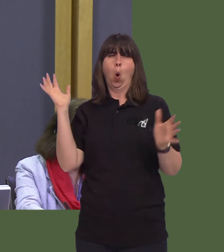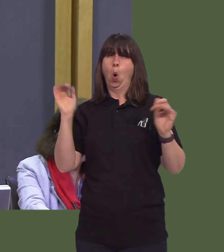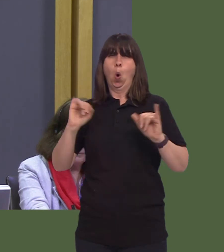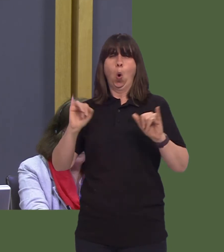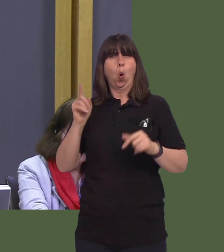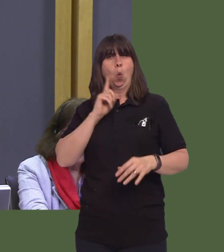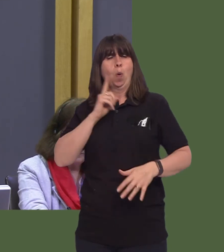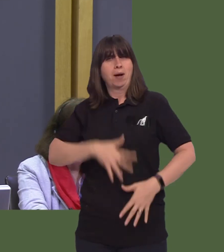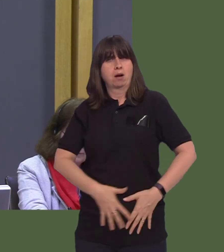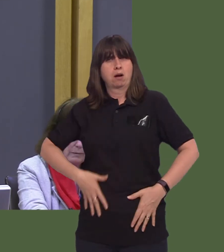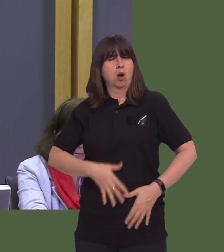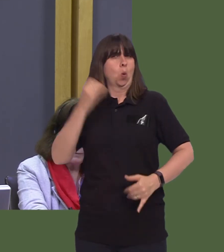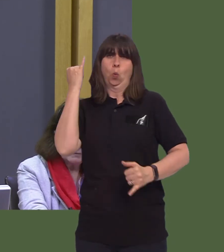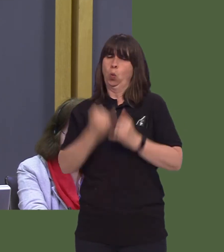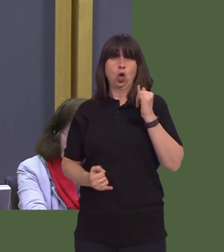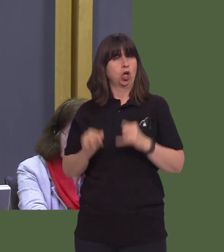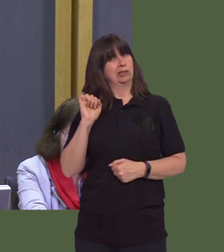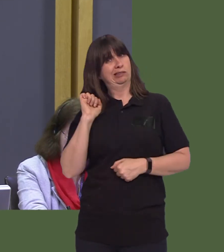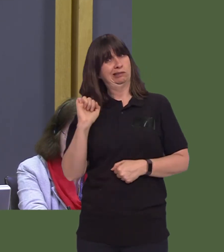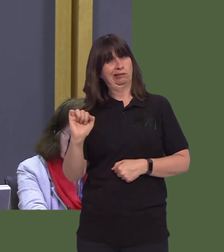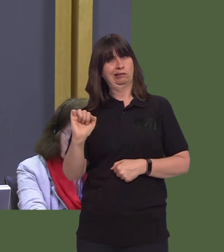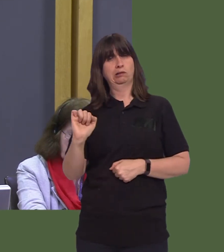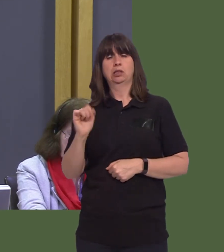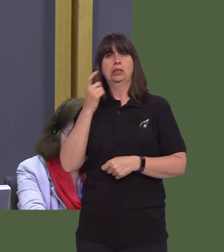cancer, and the UK has one of the lowest survival rates in western Europe.